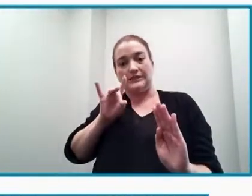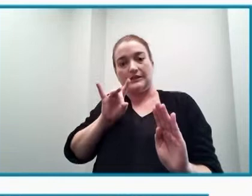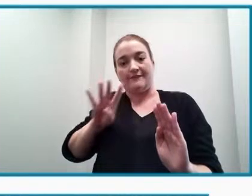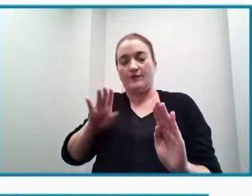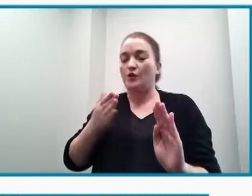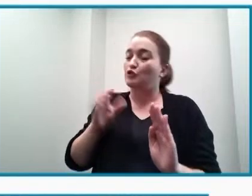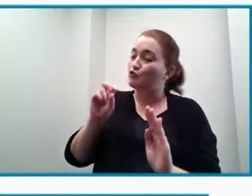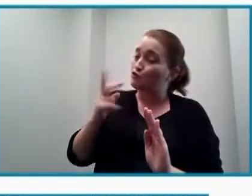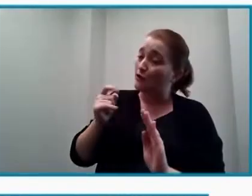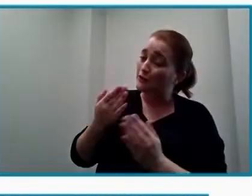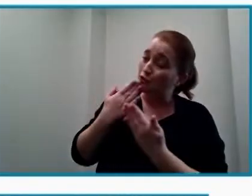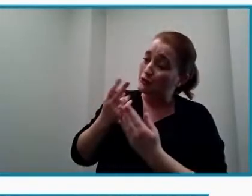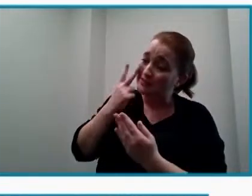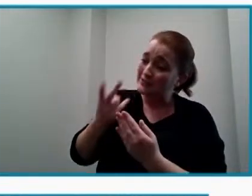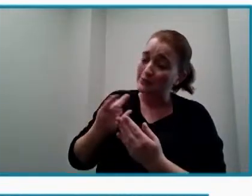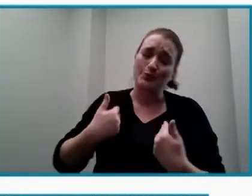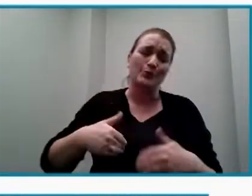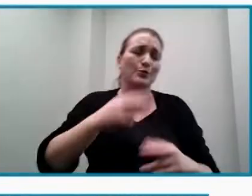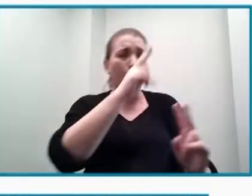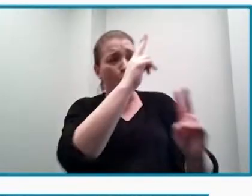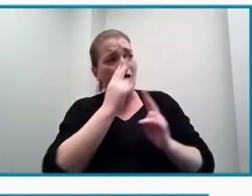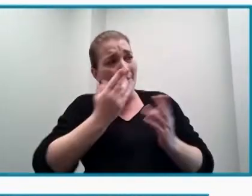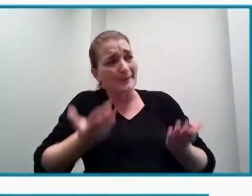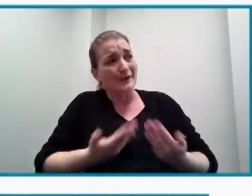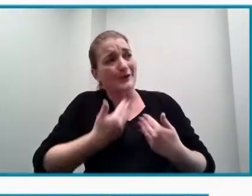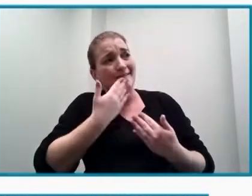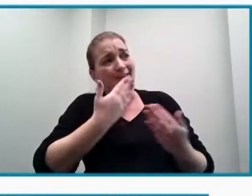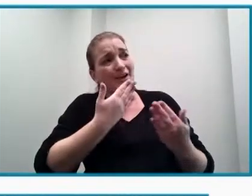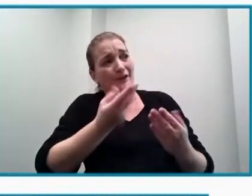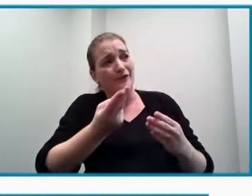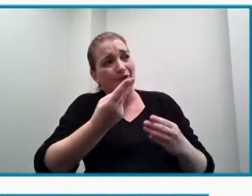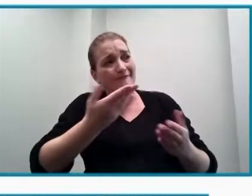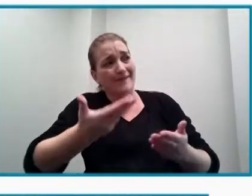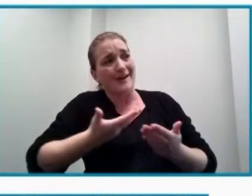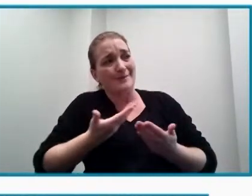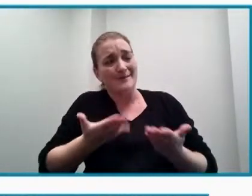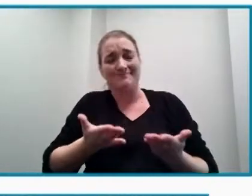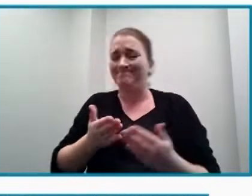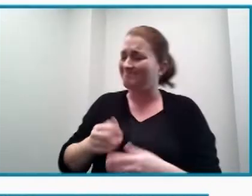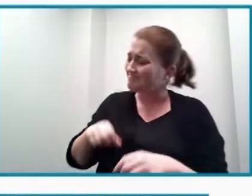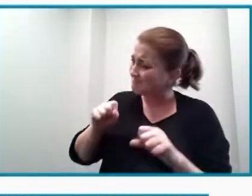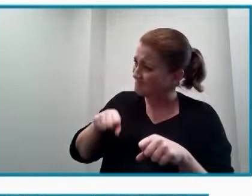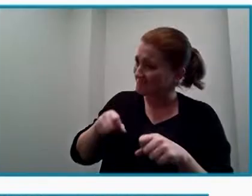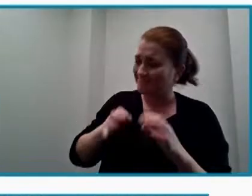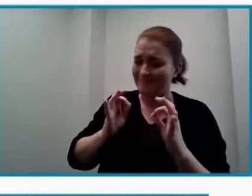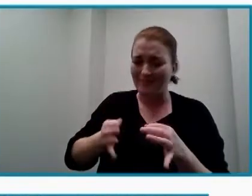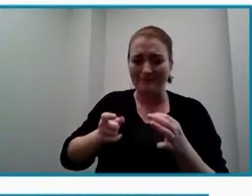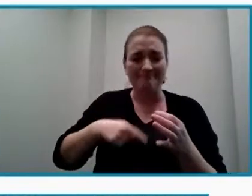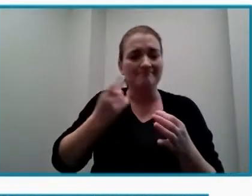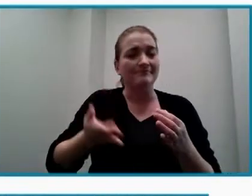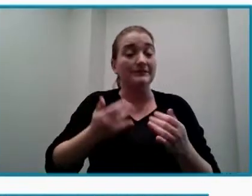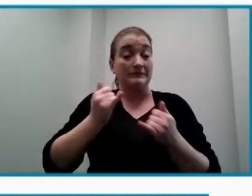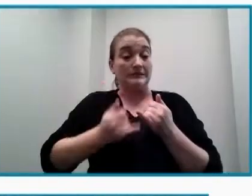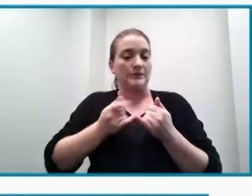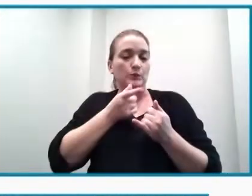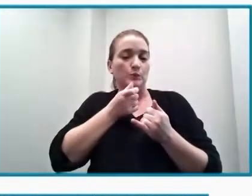Really honored to be here. Thank you so much for having me. Absolutely. And lastly, we have Francisco Sakate.